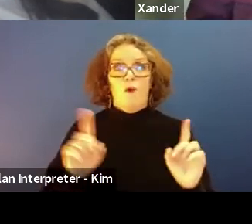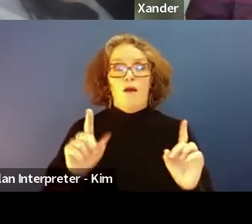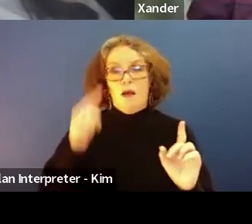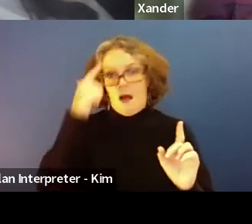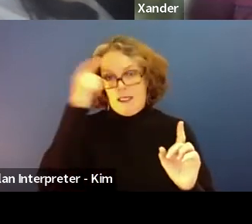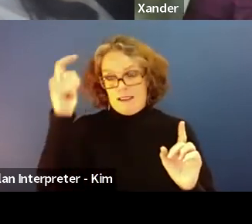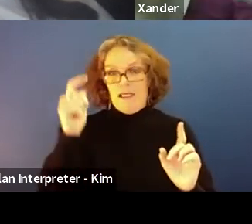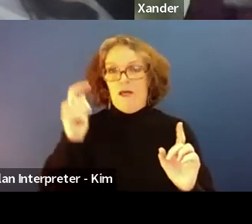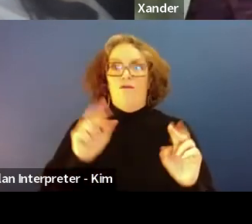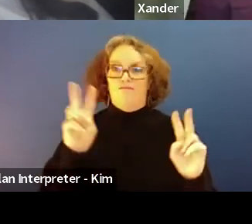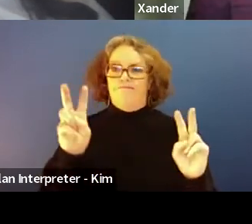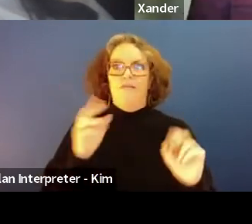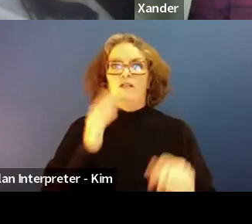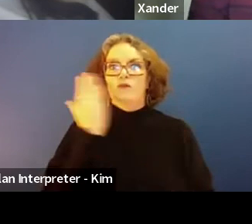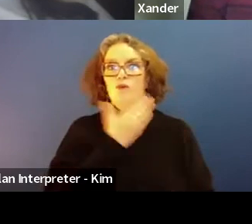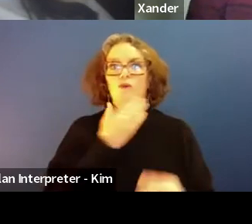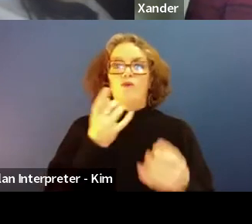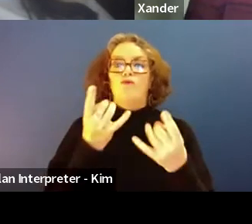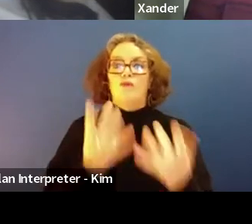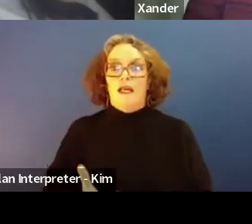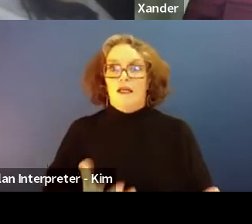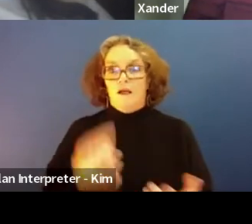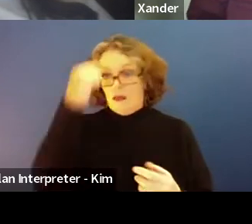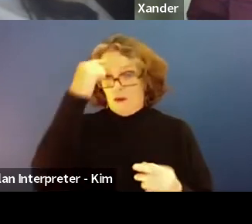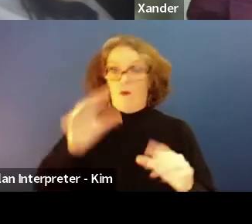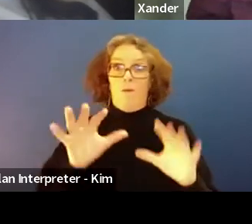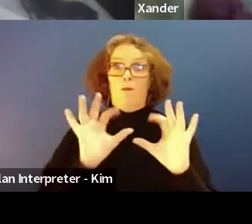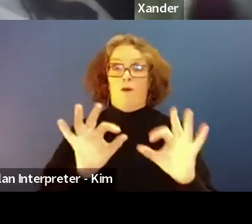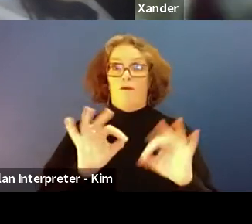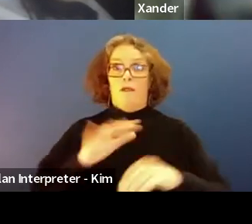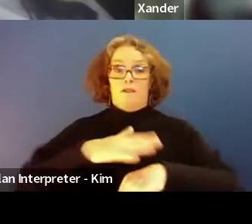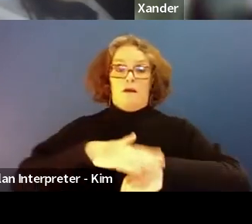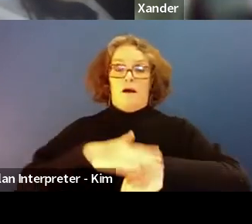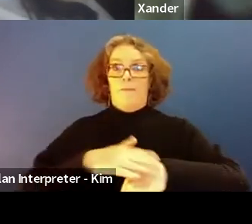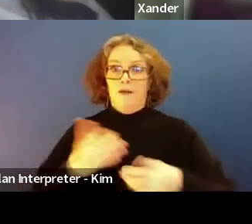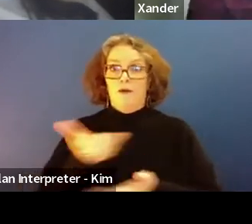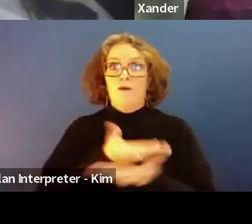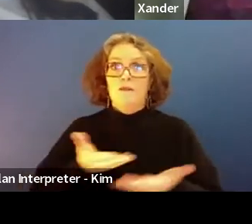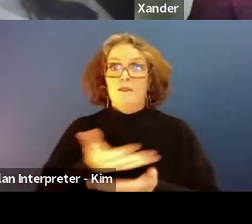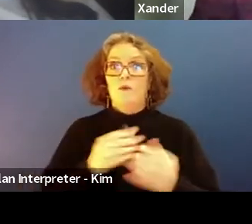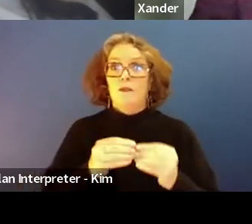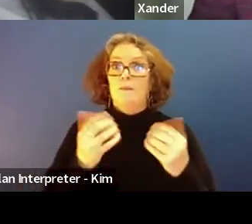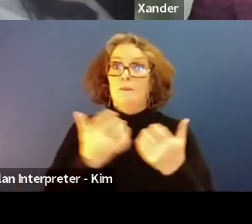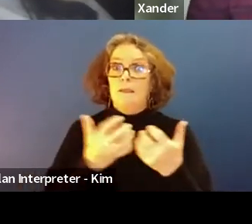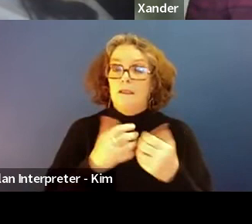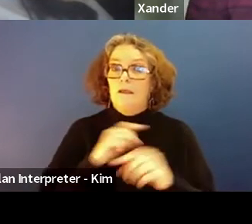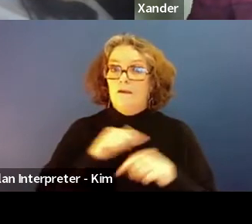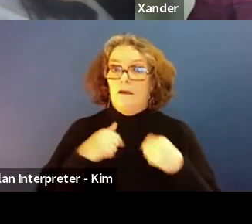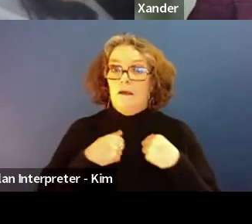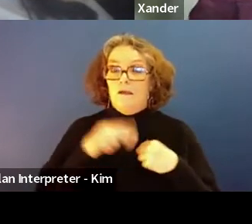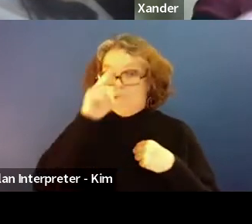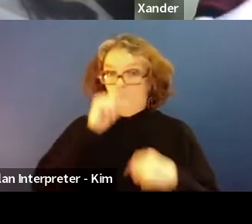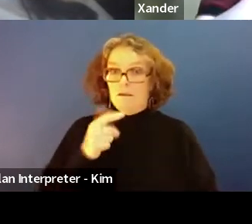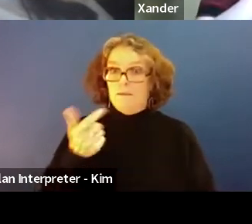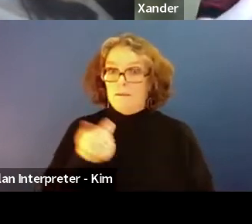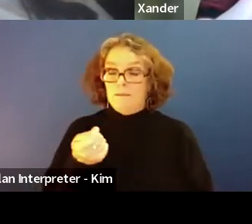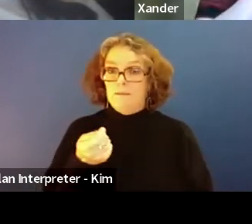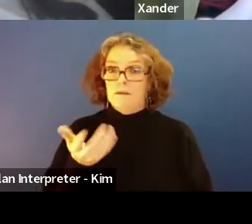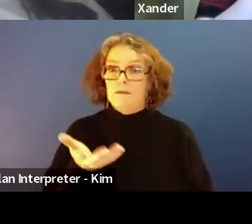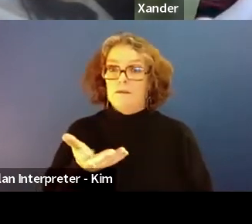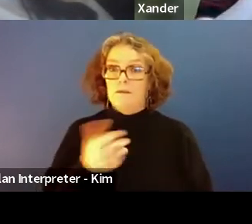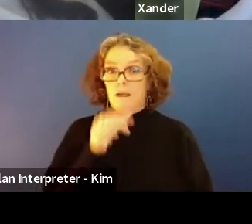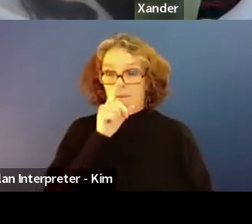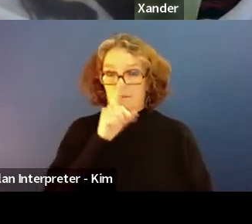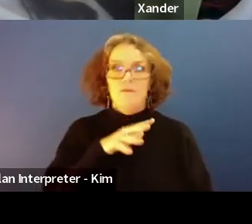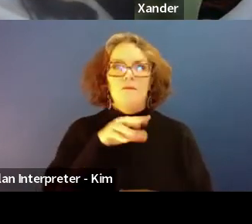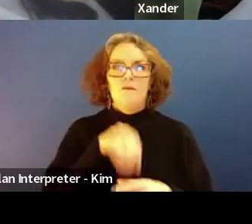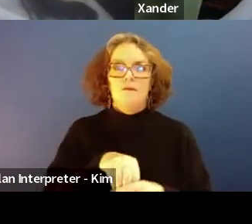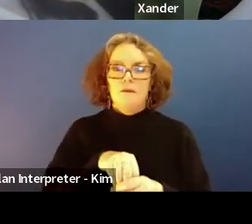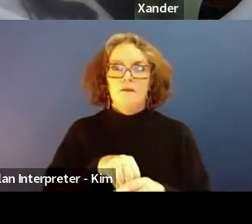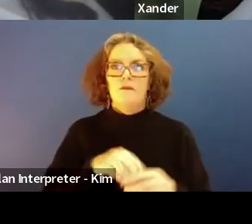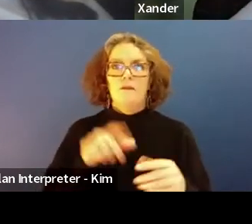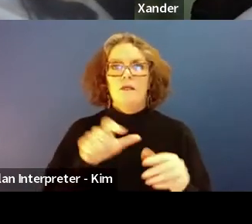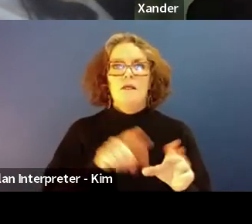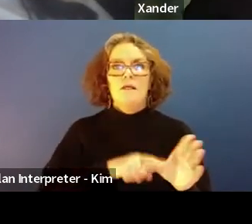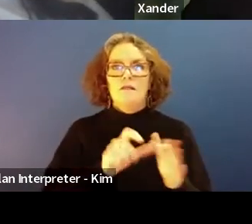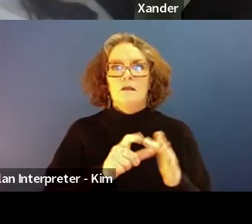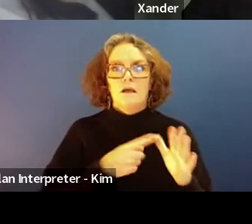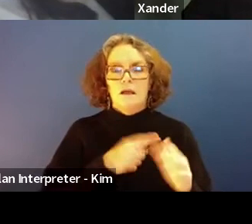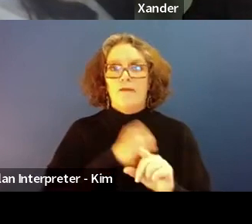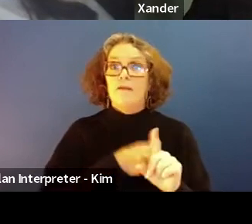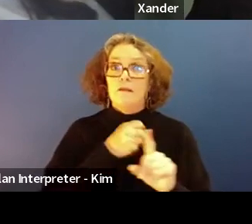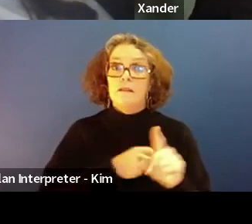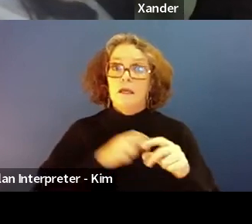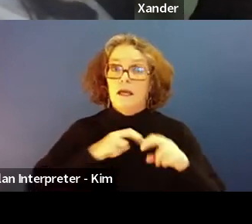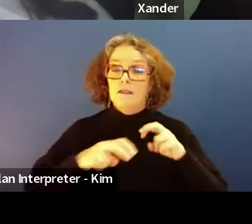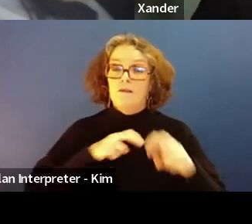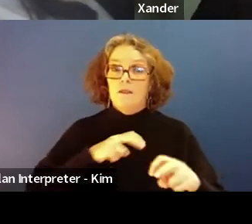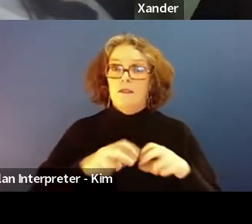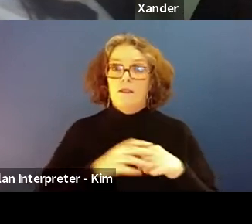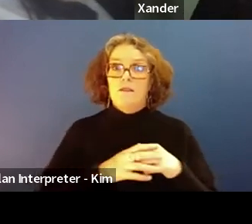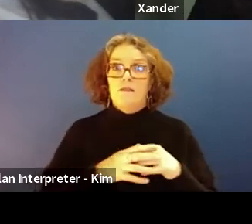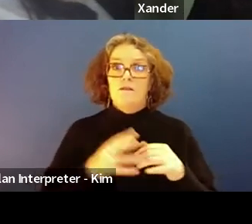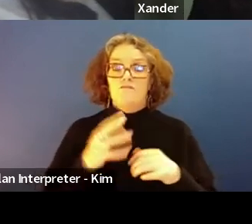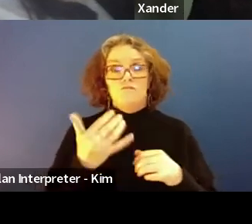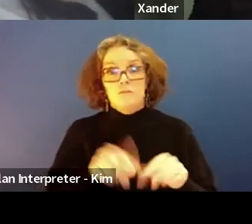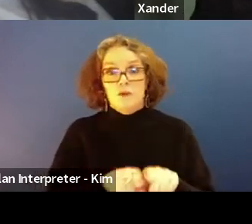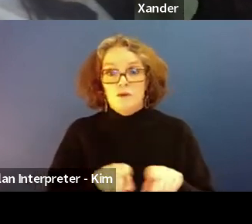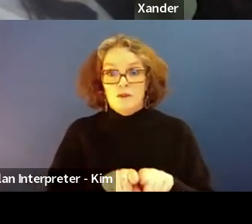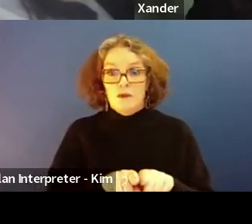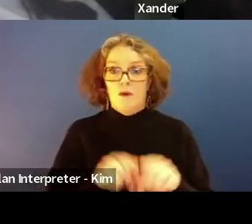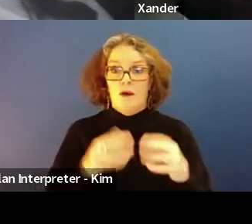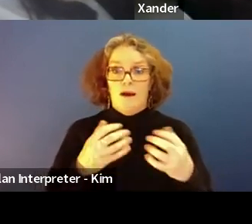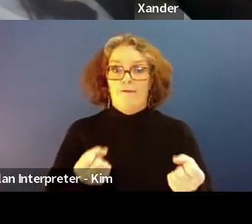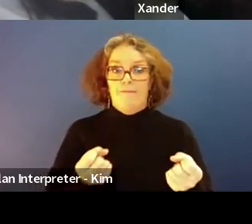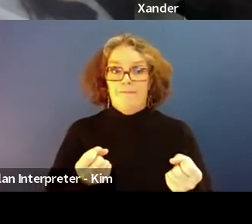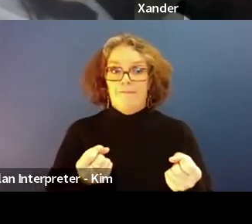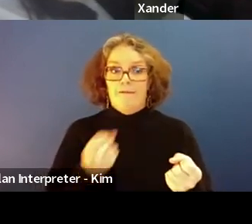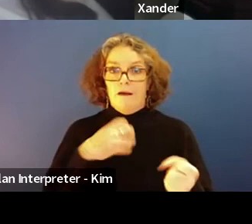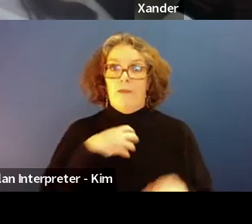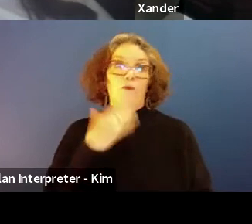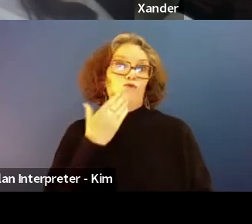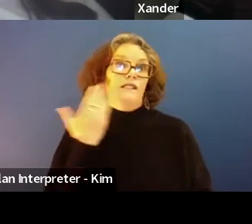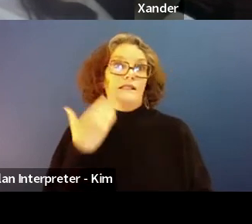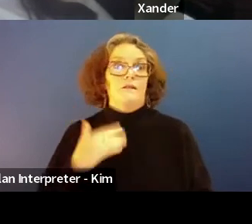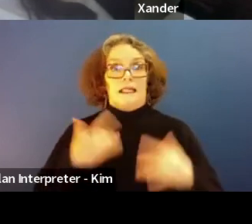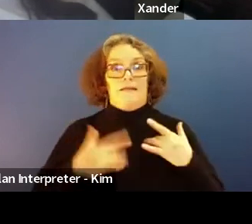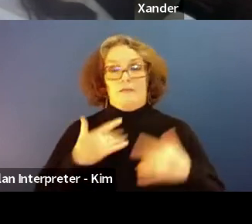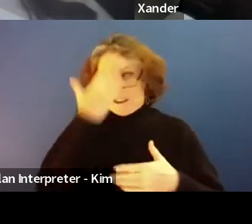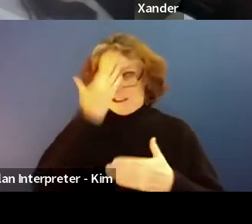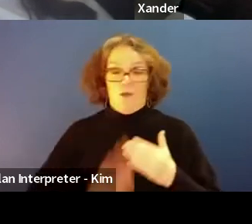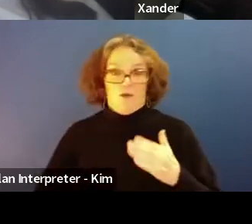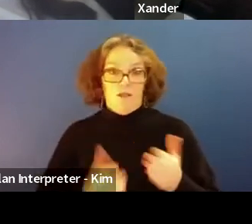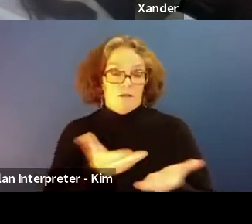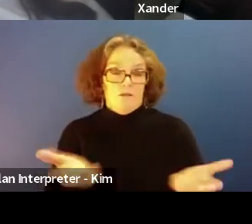So we thought it was a great opportunity to have a conversation with many of our young members, so the young people that have been heavily involved with ciders advocacy activities and also obviously have very more recent lived experience about the idea